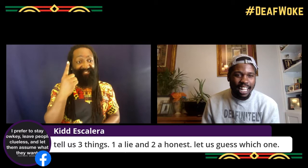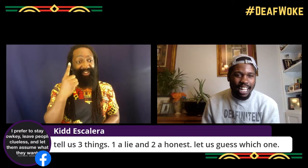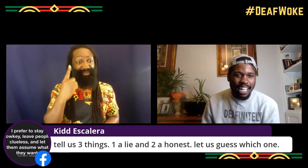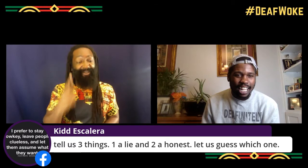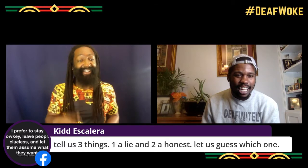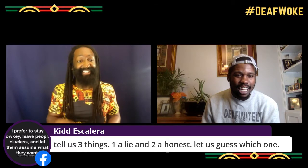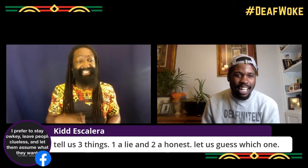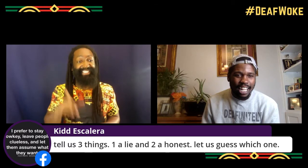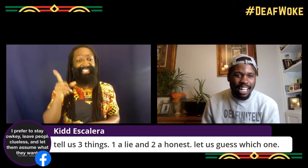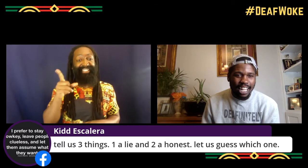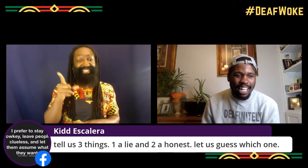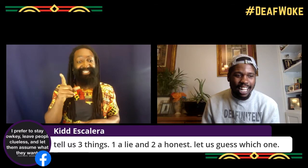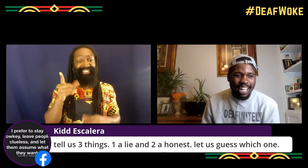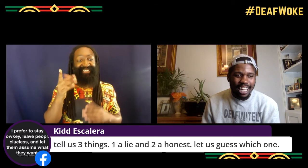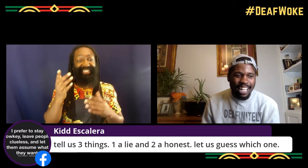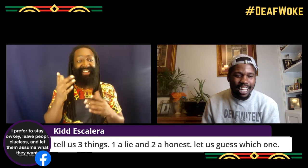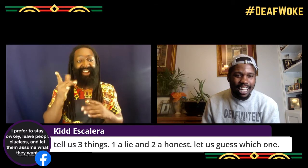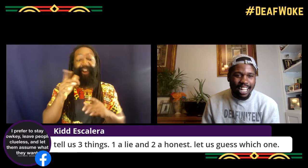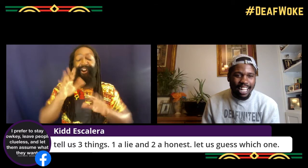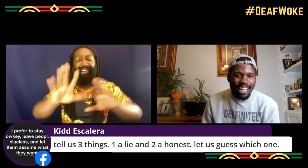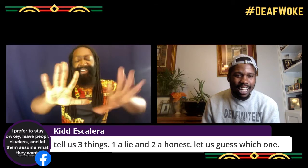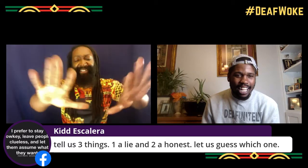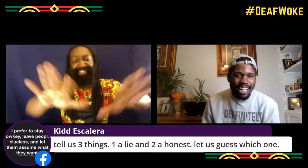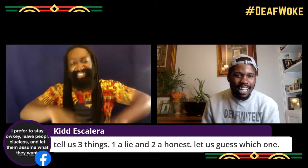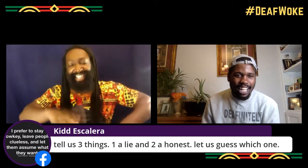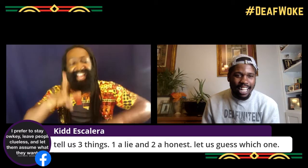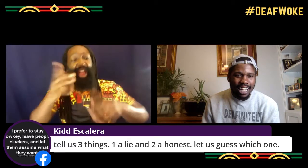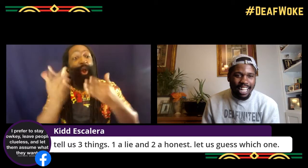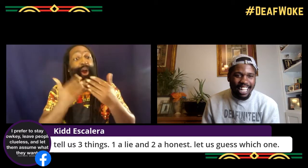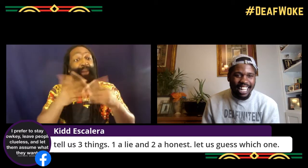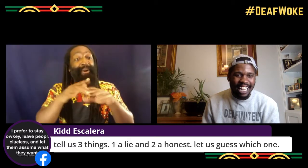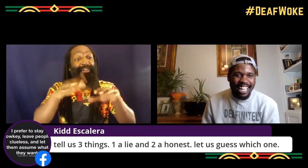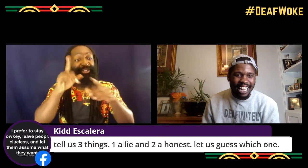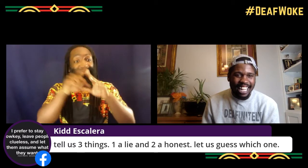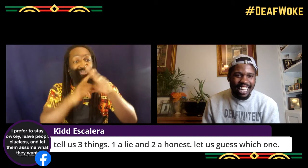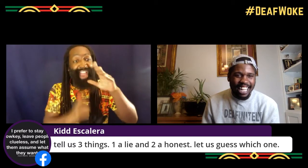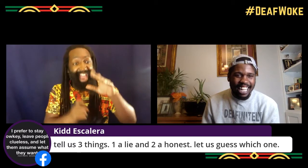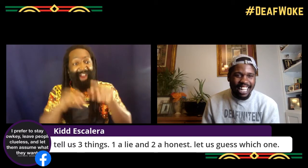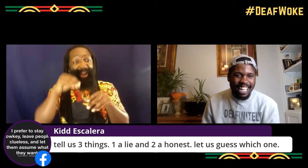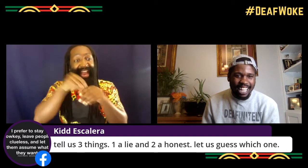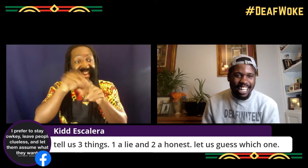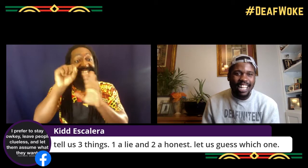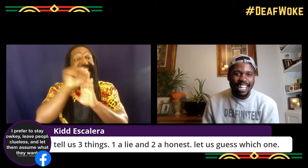So the first one, Oh no, no, wait, go ahead okay.